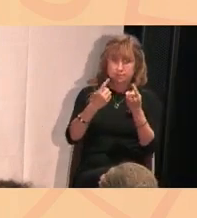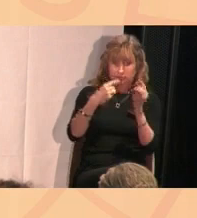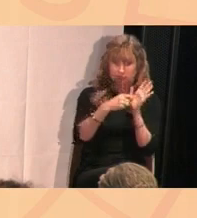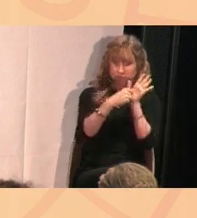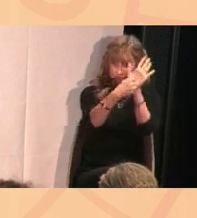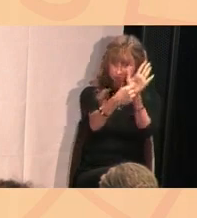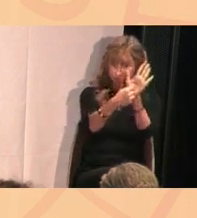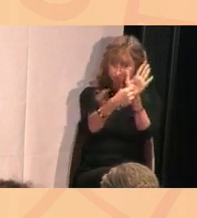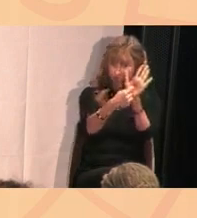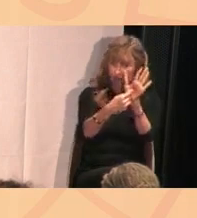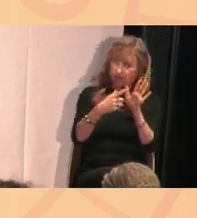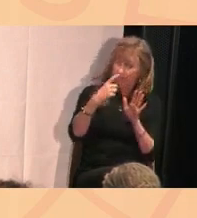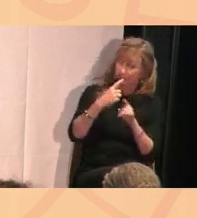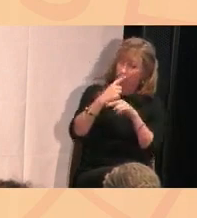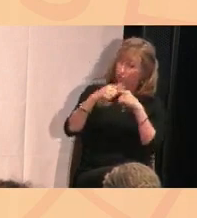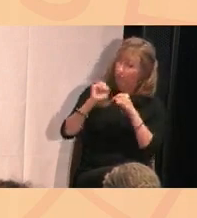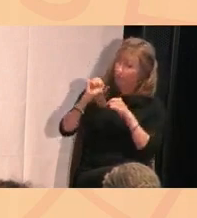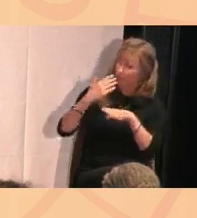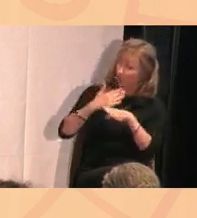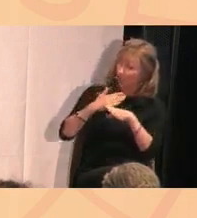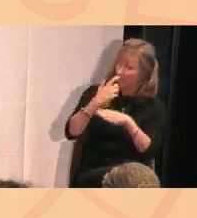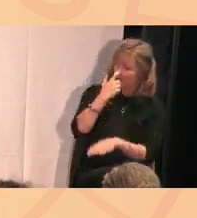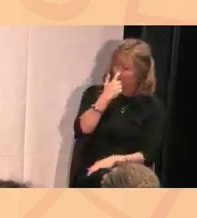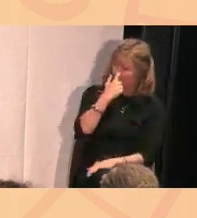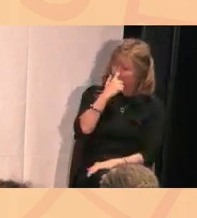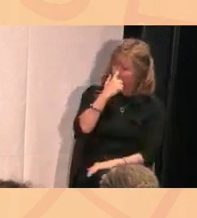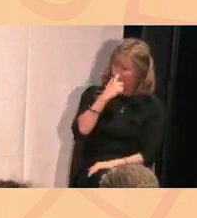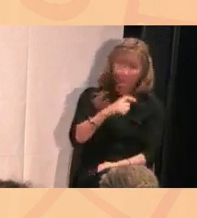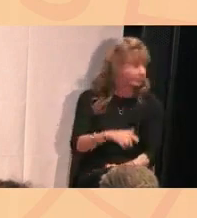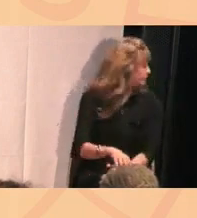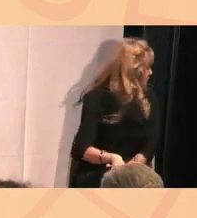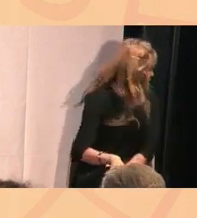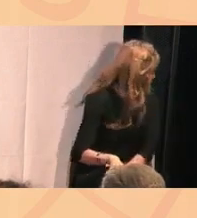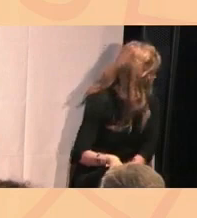a circular fountain with one text reading Terrible things are revealed.